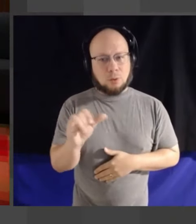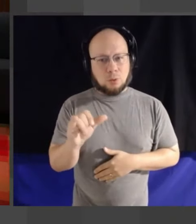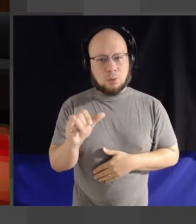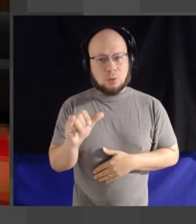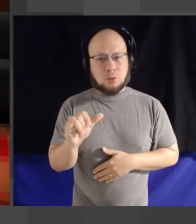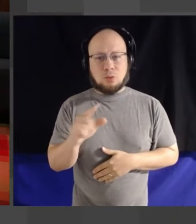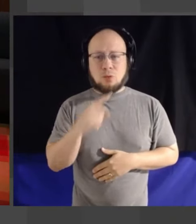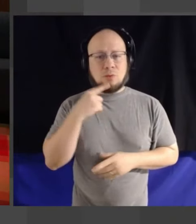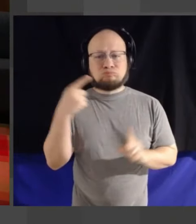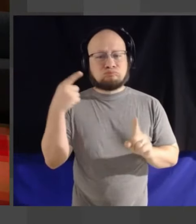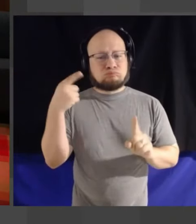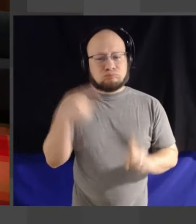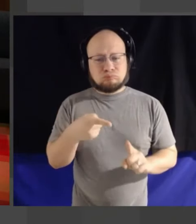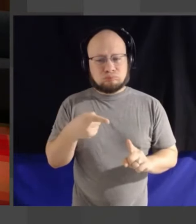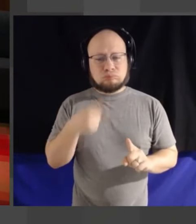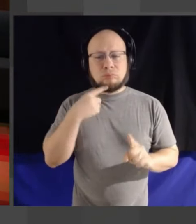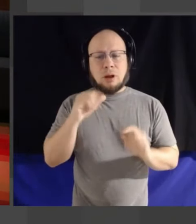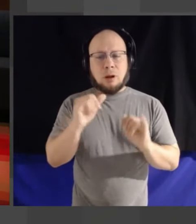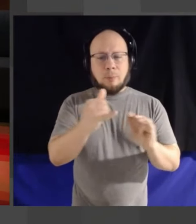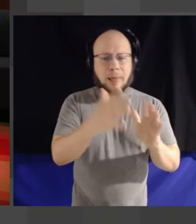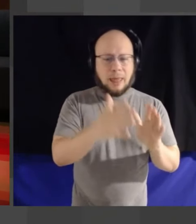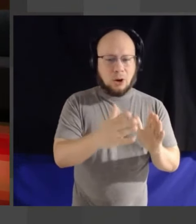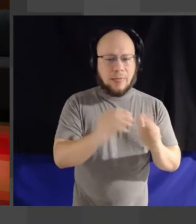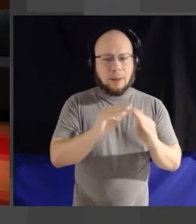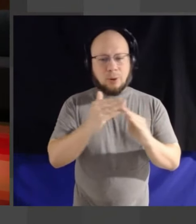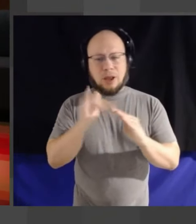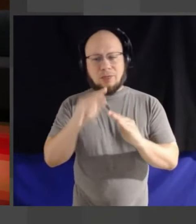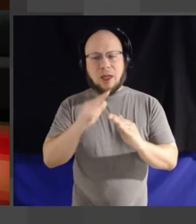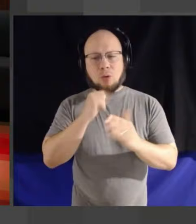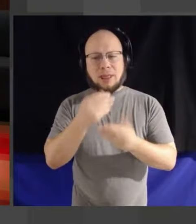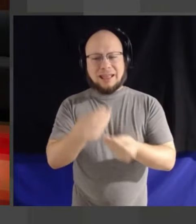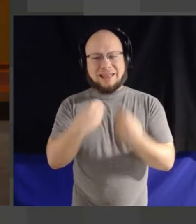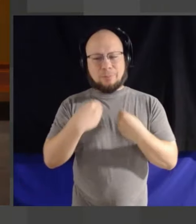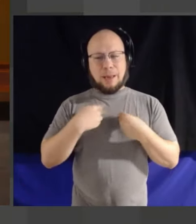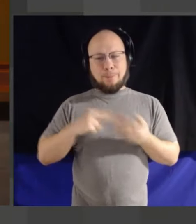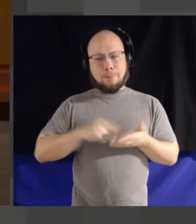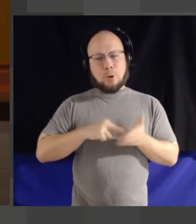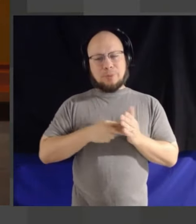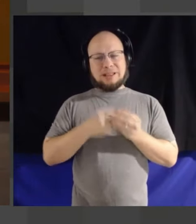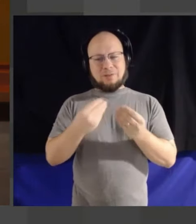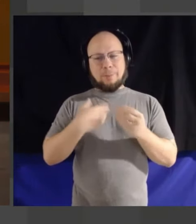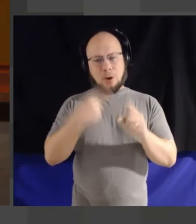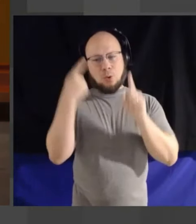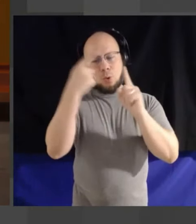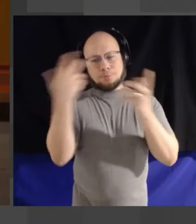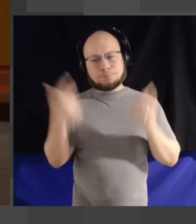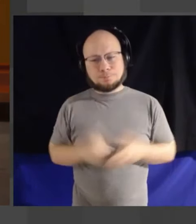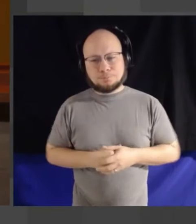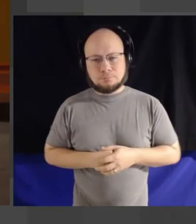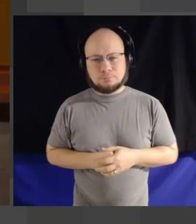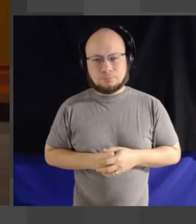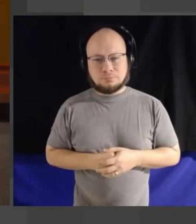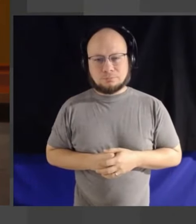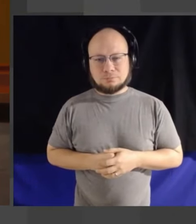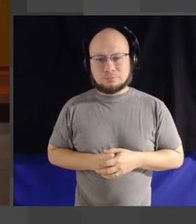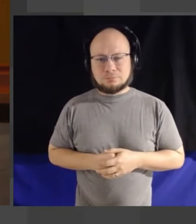LIKE WITH THE COMMUNITY AND IN THE END IT'S REALLY THE PLAYERS AND THE COMMUNITY THAT GIVES EVERYTHING ITS PURPOSE.